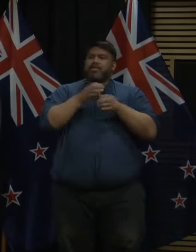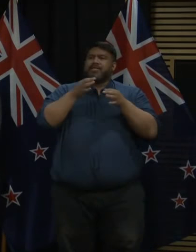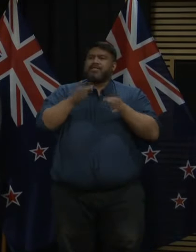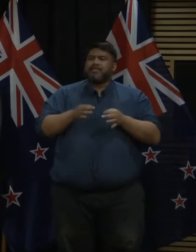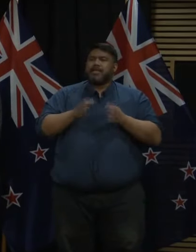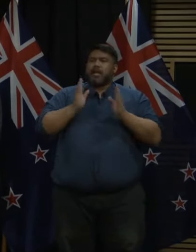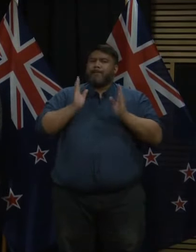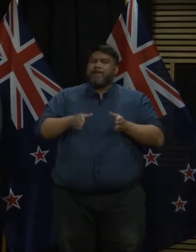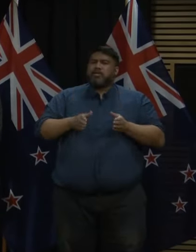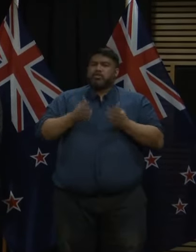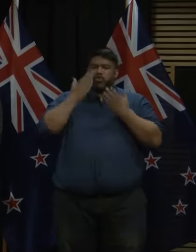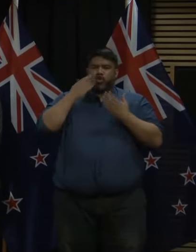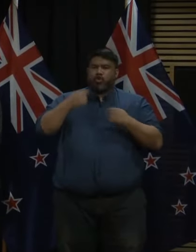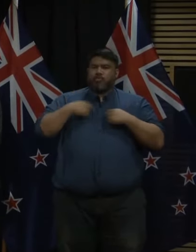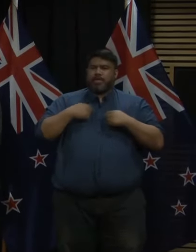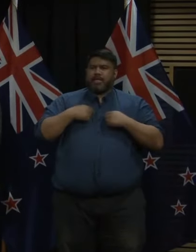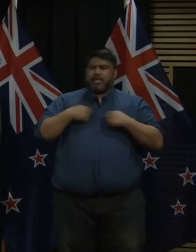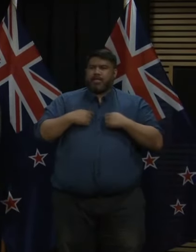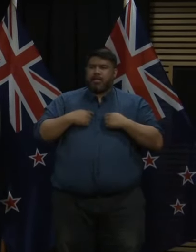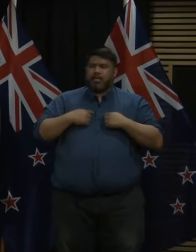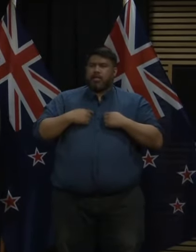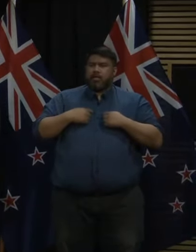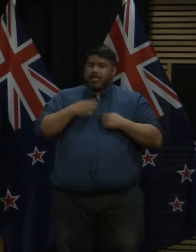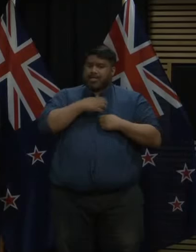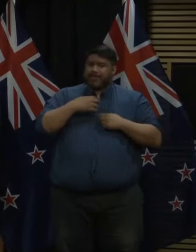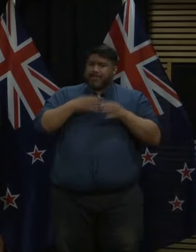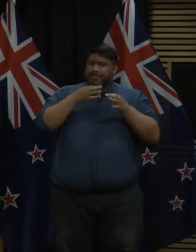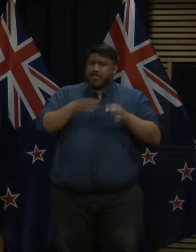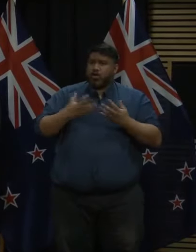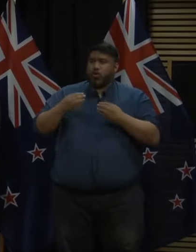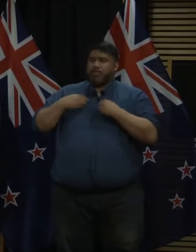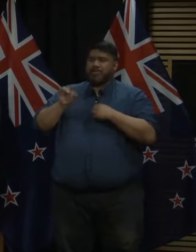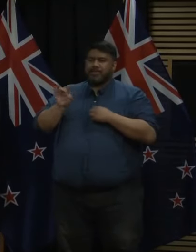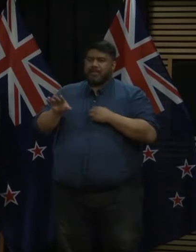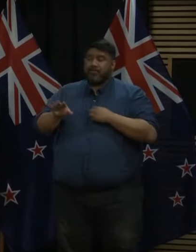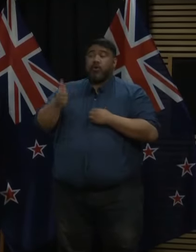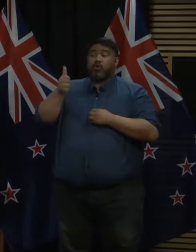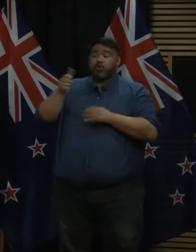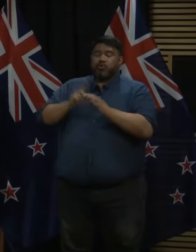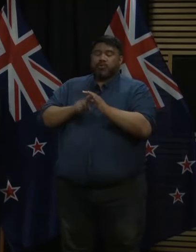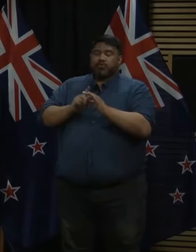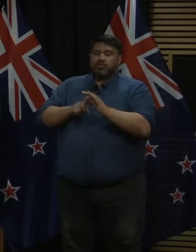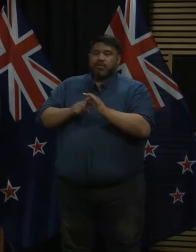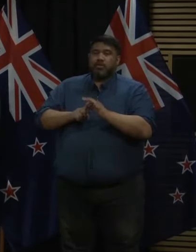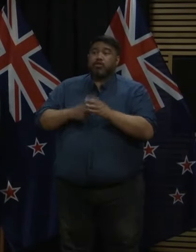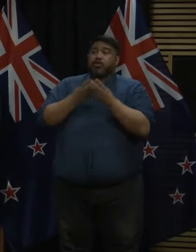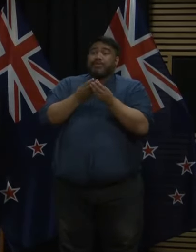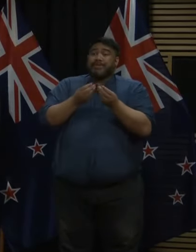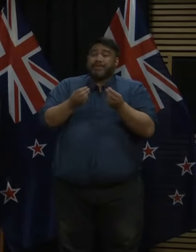Is that going to be a government decision?